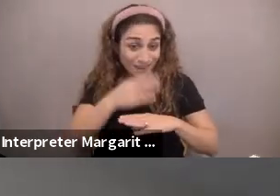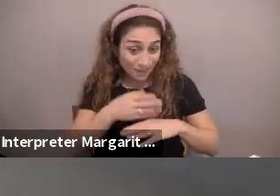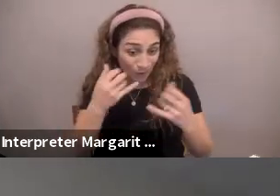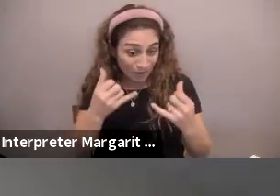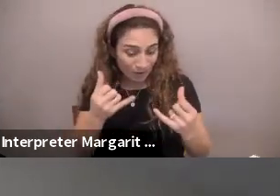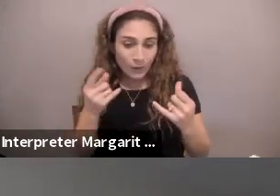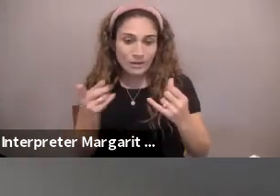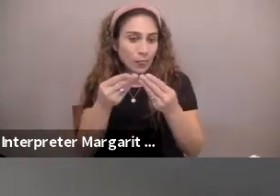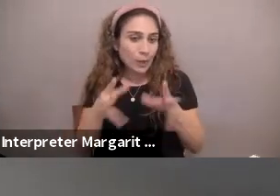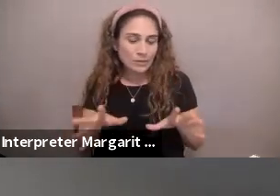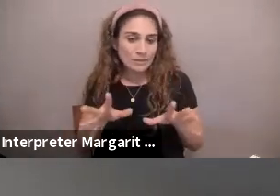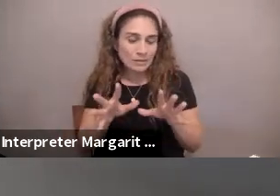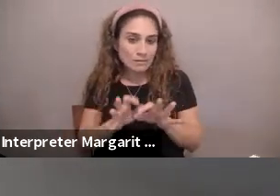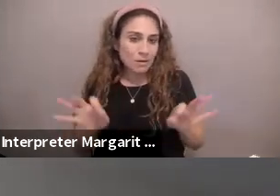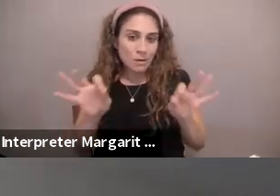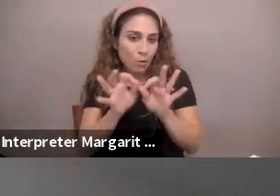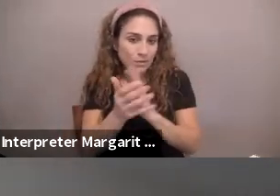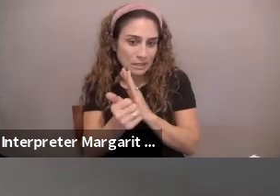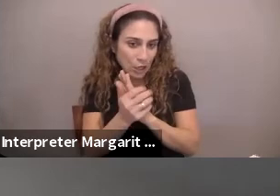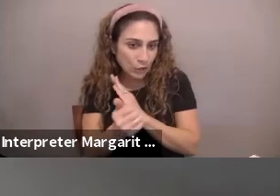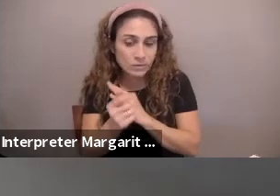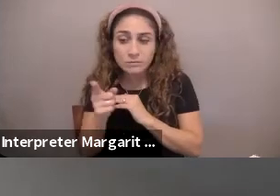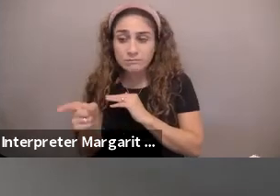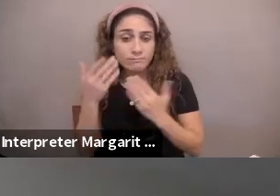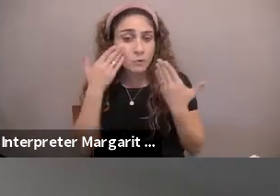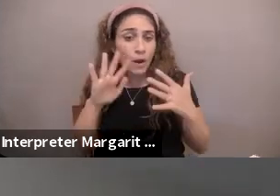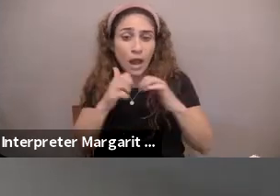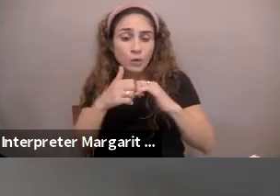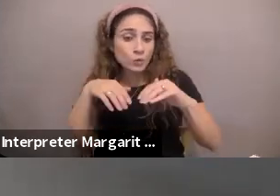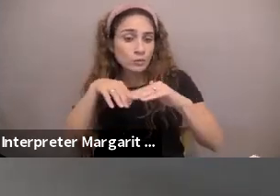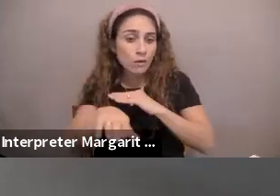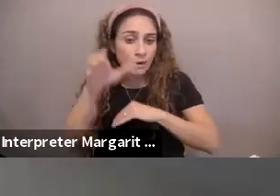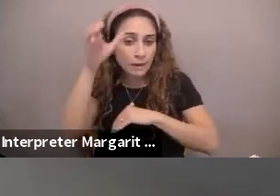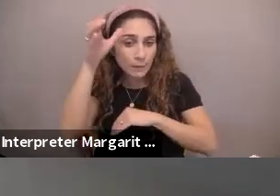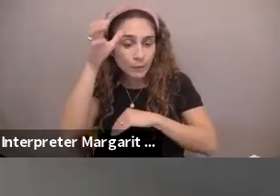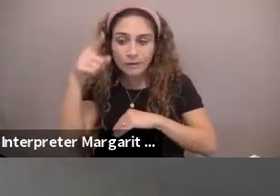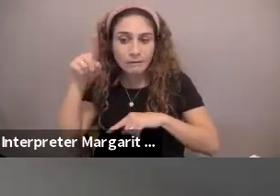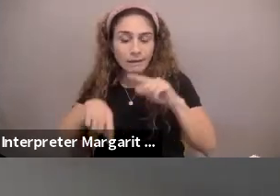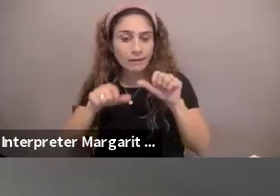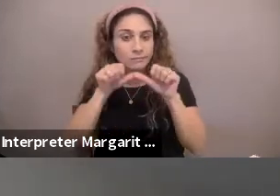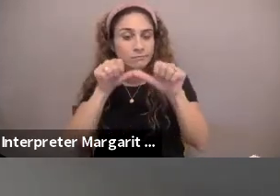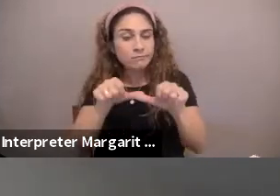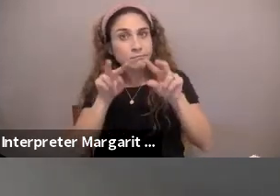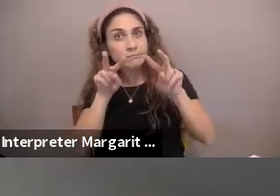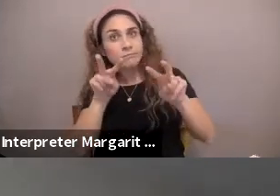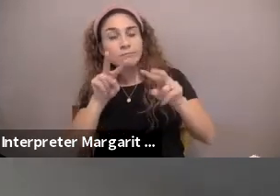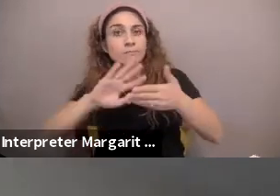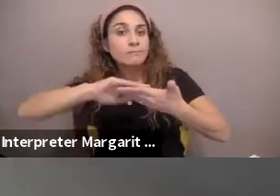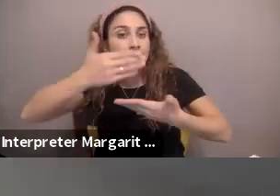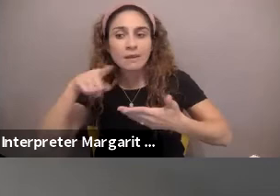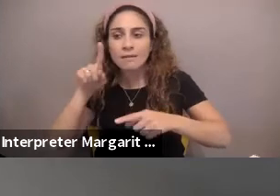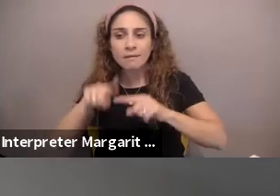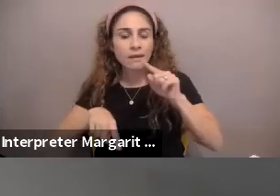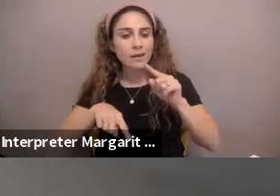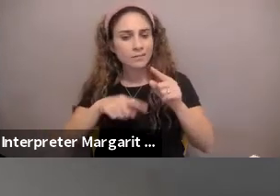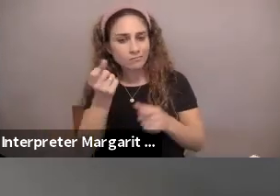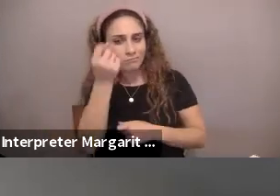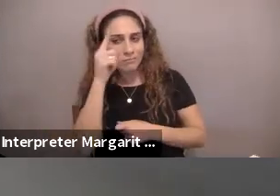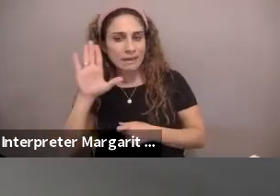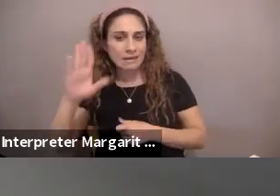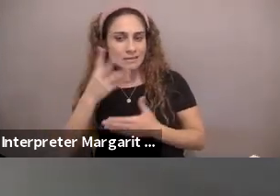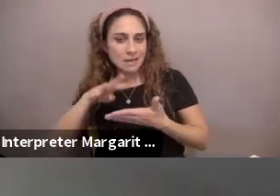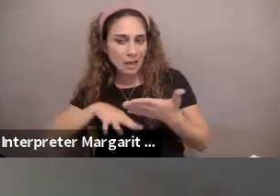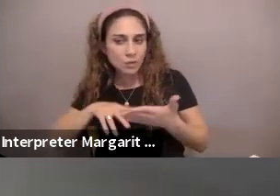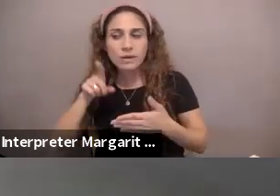Brand, it cannot Brandon cannot log onto a computer, he struggles with saying while online. He cannot read his schedule. He has core fine motor skills that require hand over hand assistance.